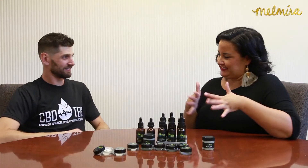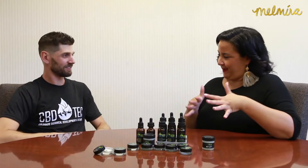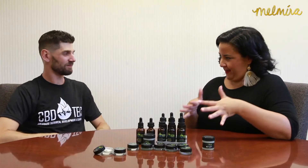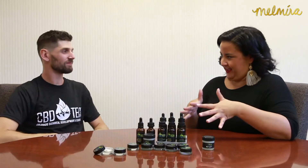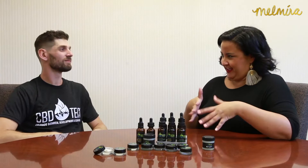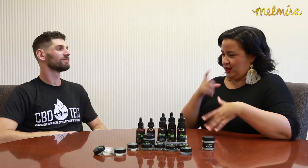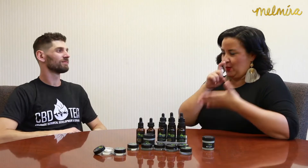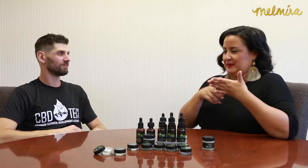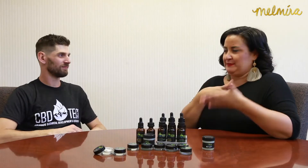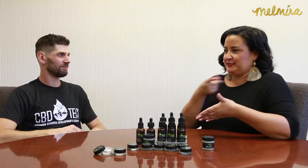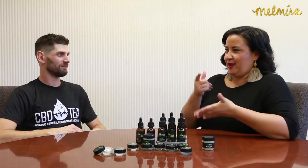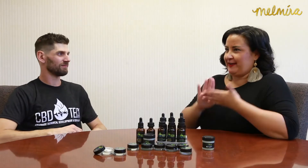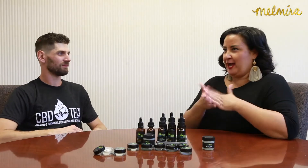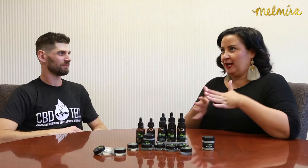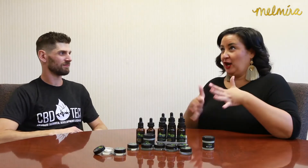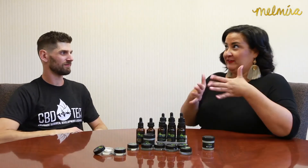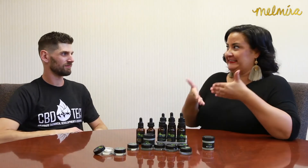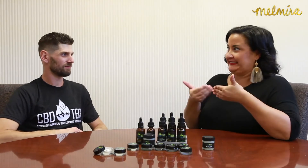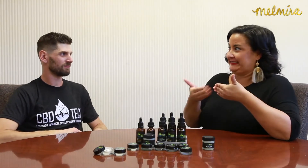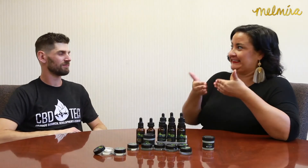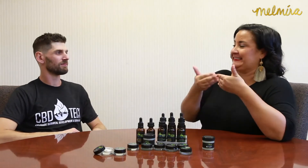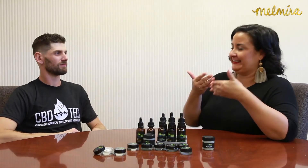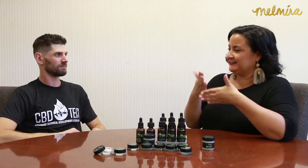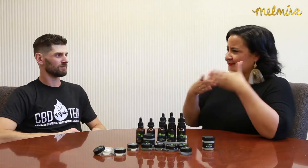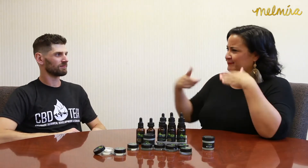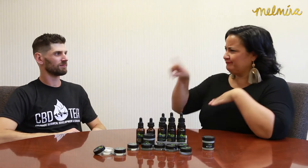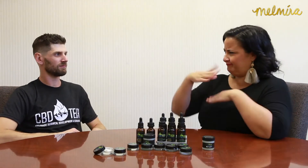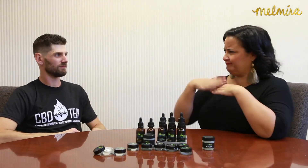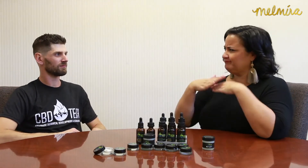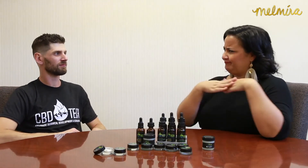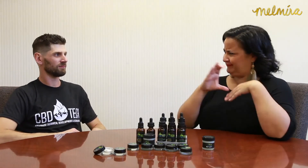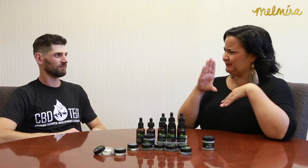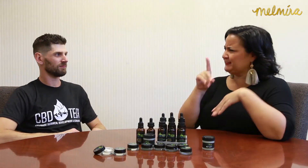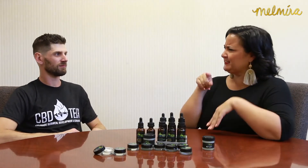So, my dog has anxiety. I've noticed that he gets nervous easily,